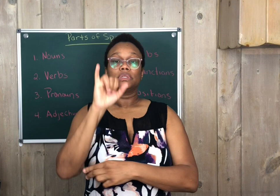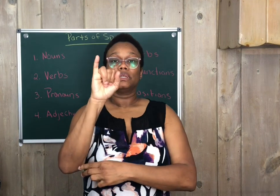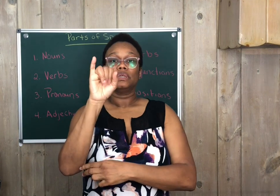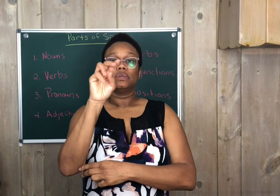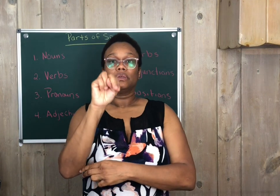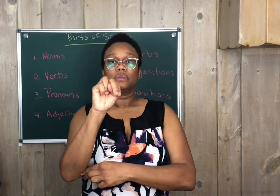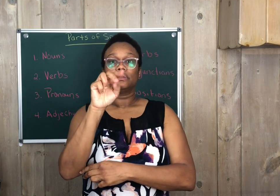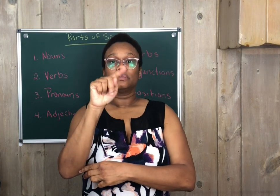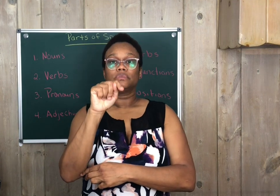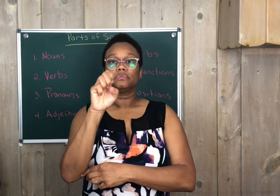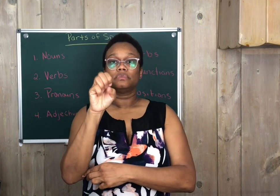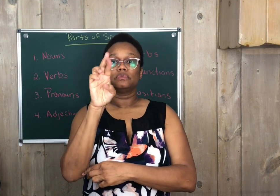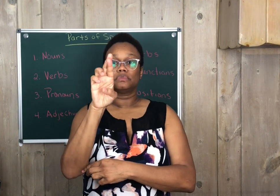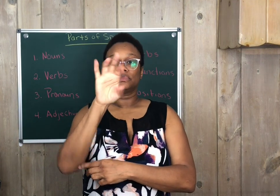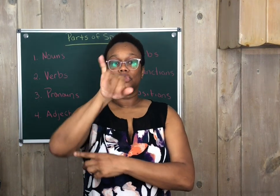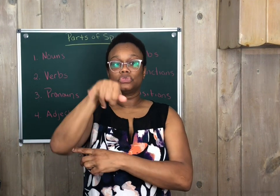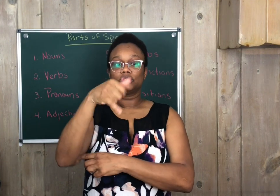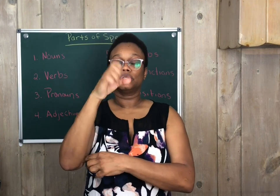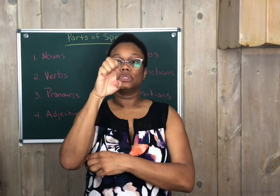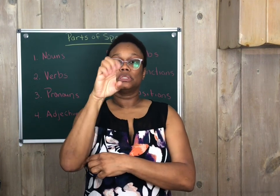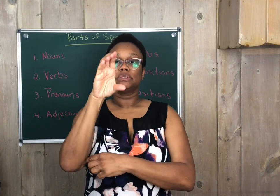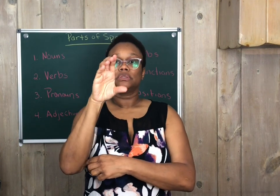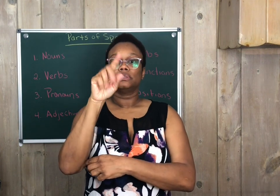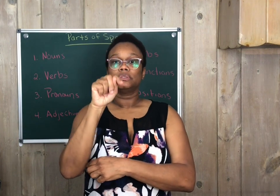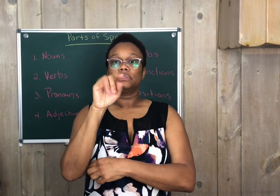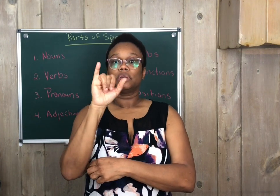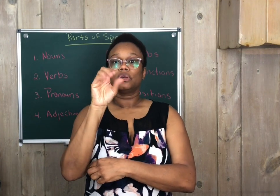The last group is called interjections